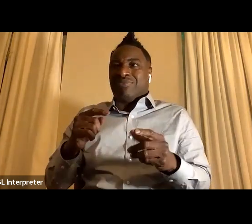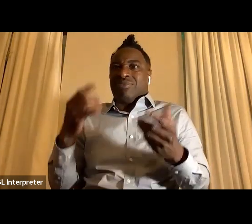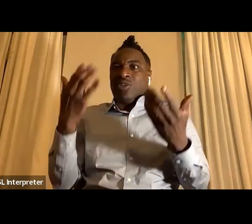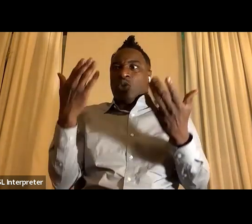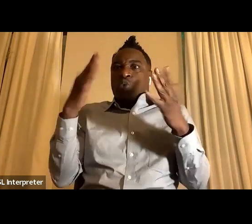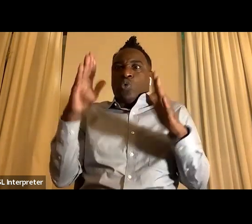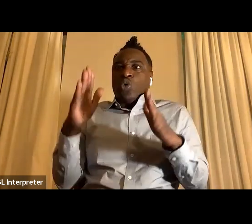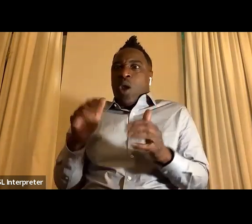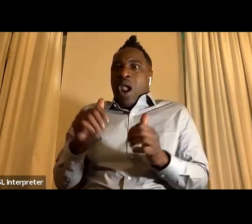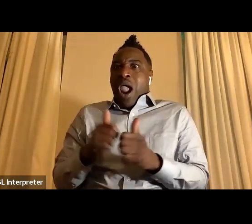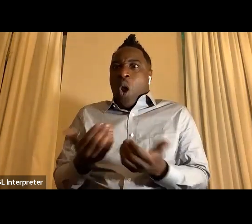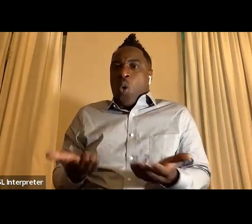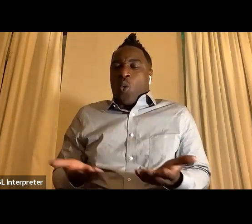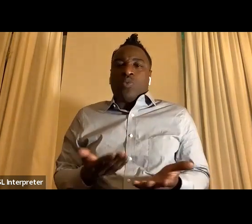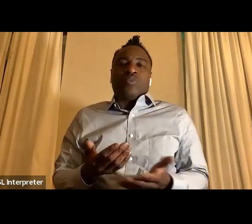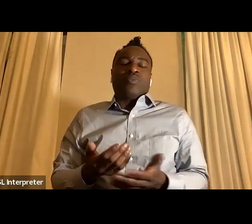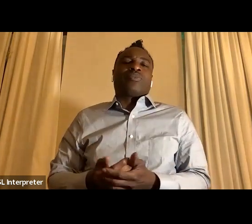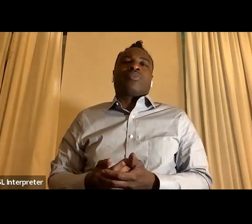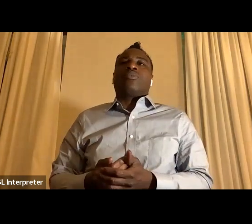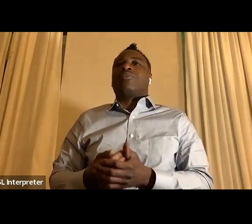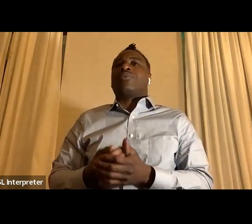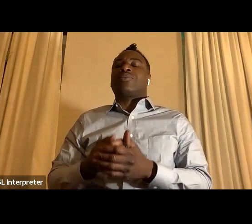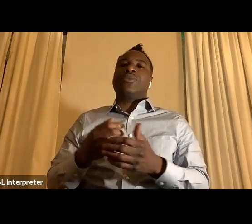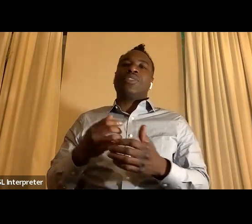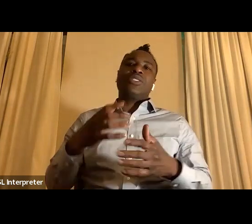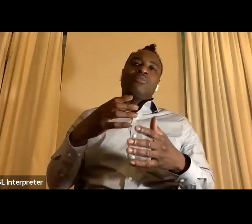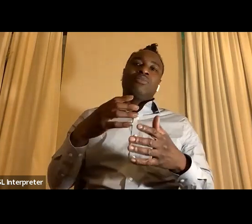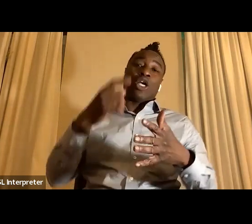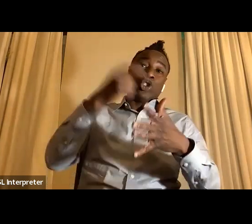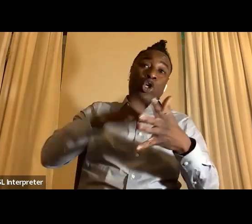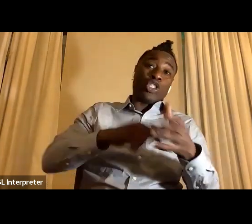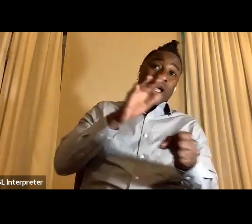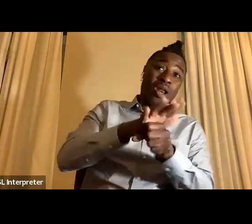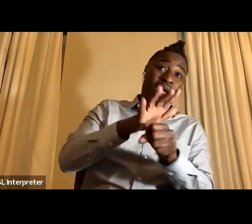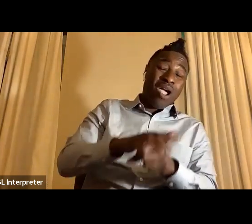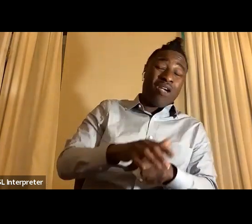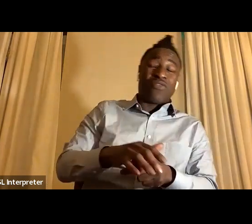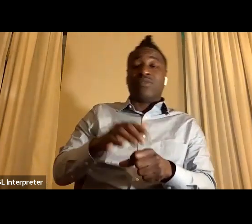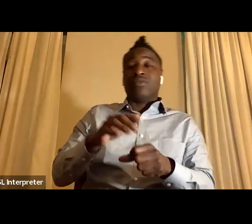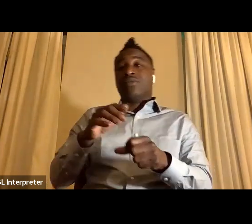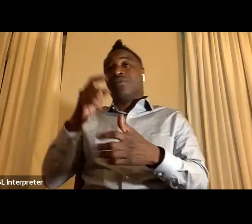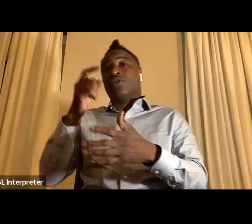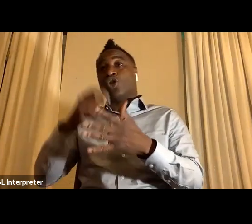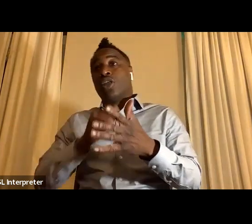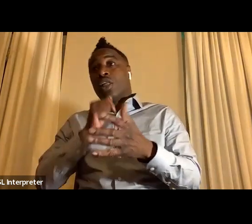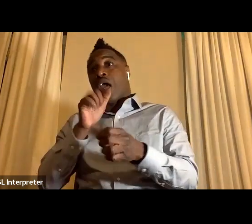or if I'm selling myself short or so. I mean I feel I just hold on to them for a long time